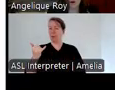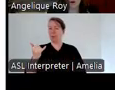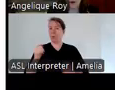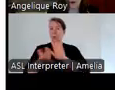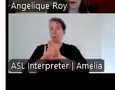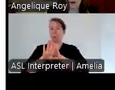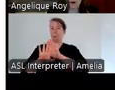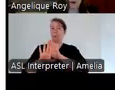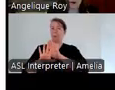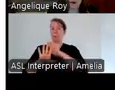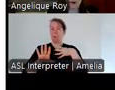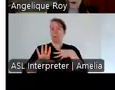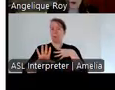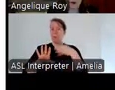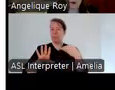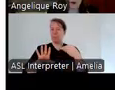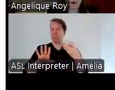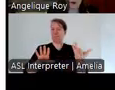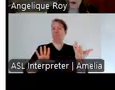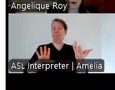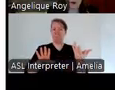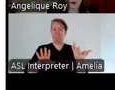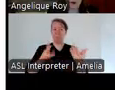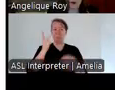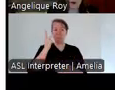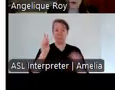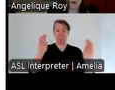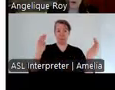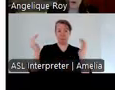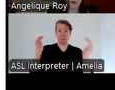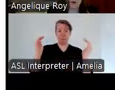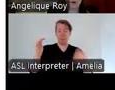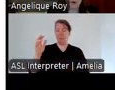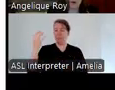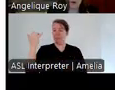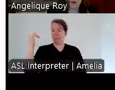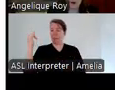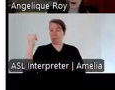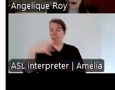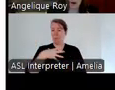an example of that. yellow and white are a notoriously difficult colour